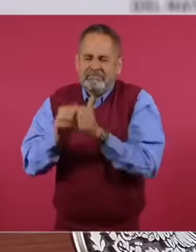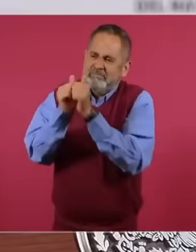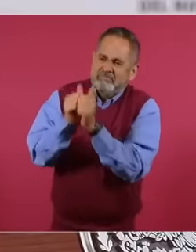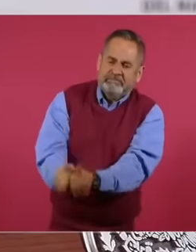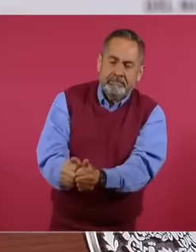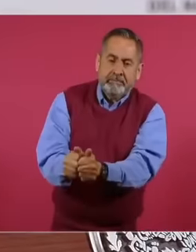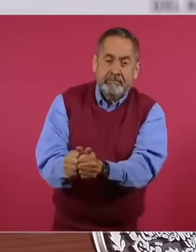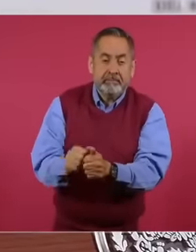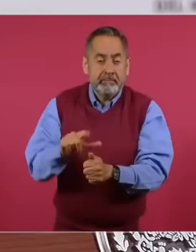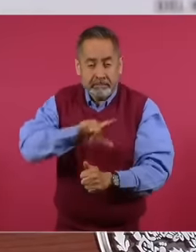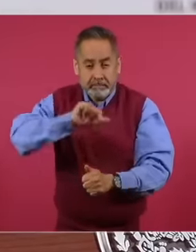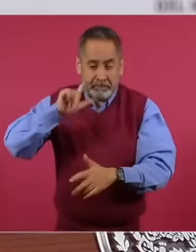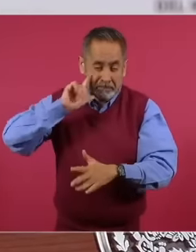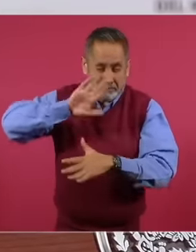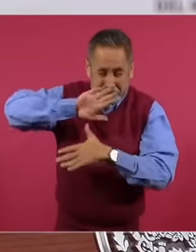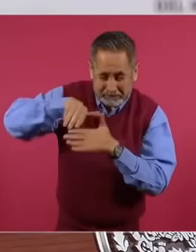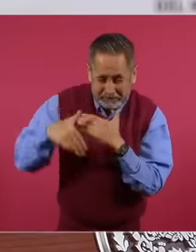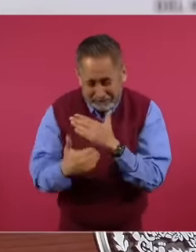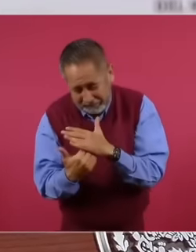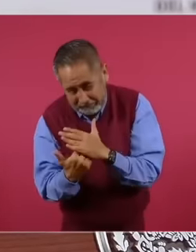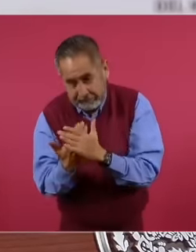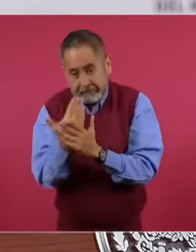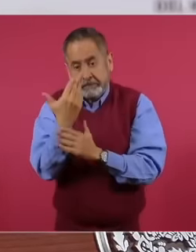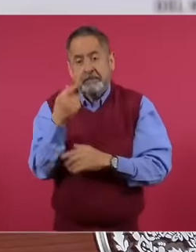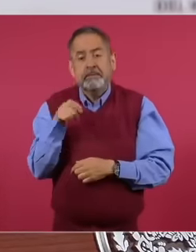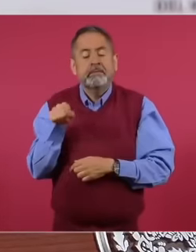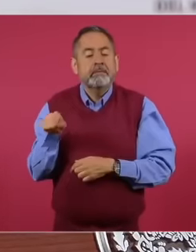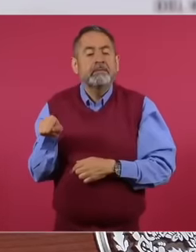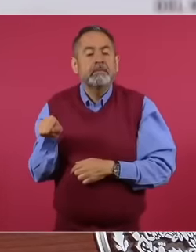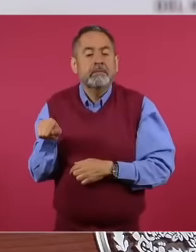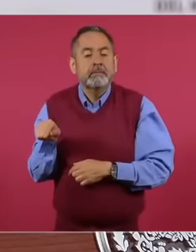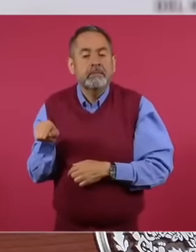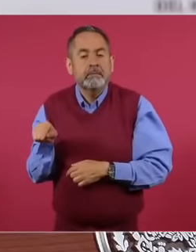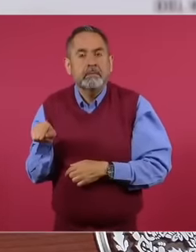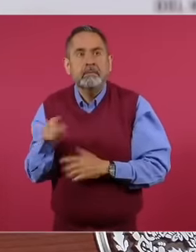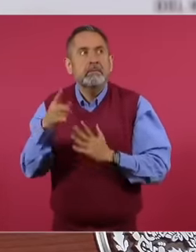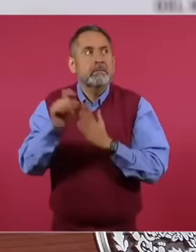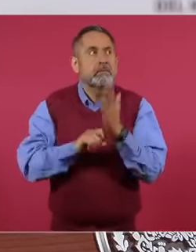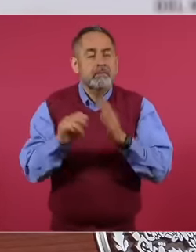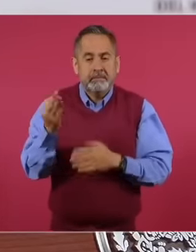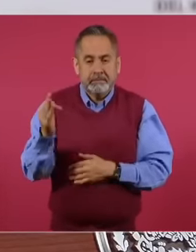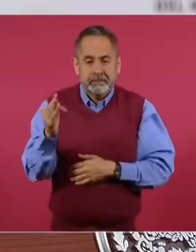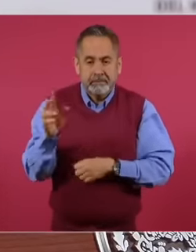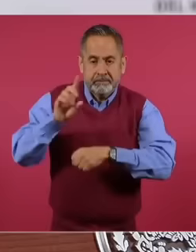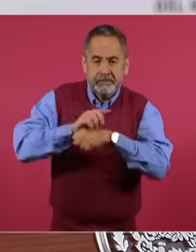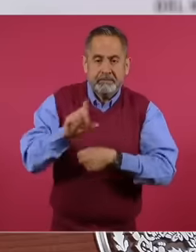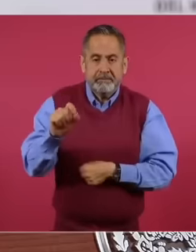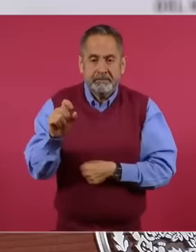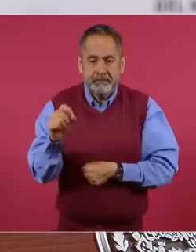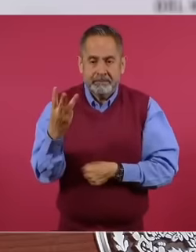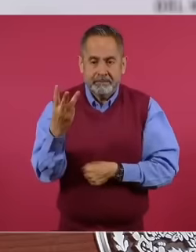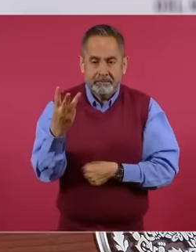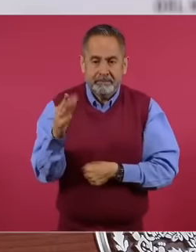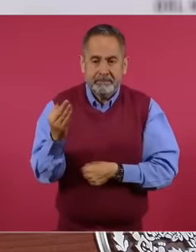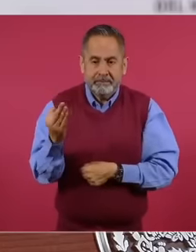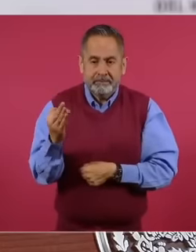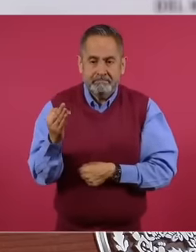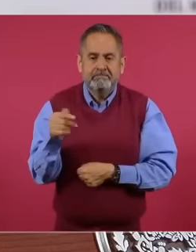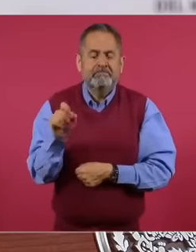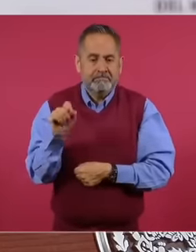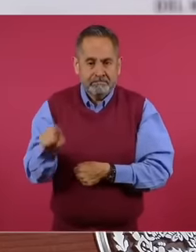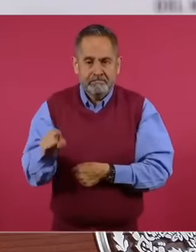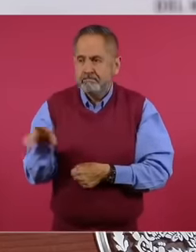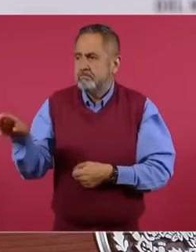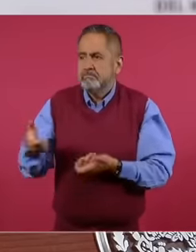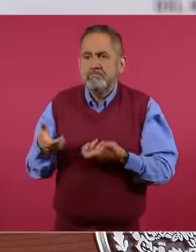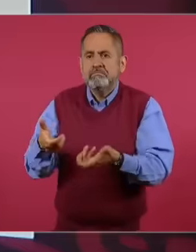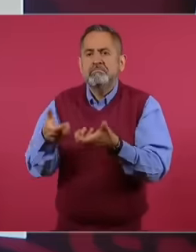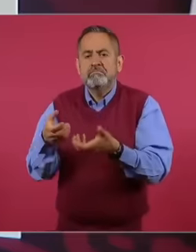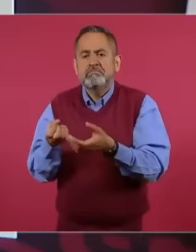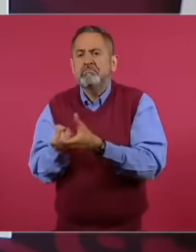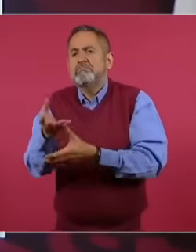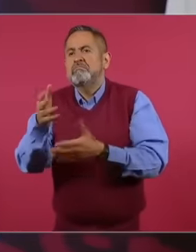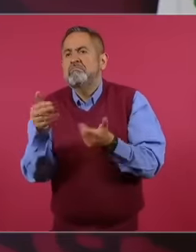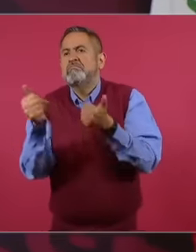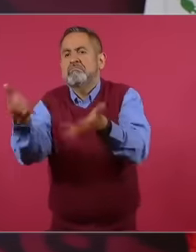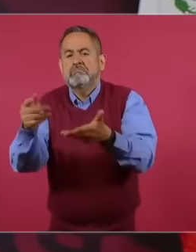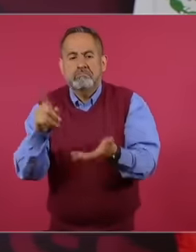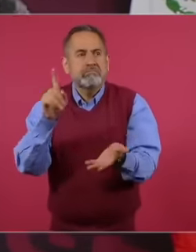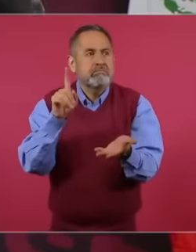early hours of February, February 23, they took him out in 1903 and